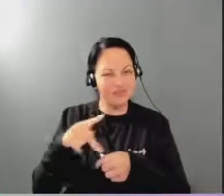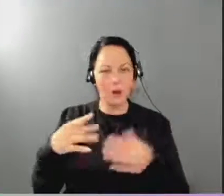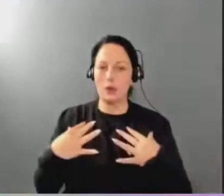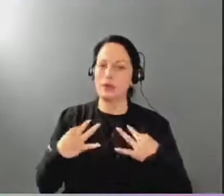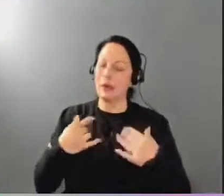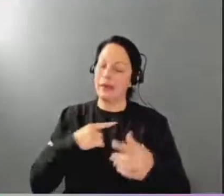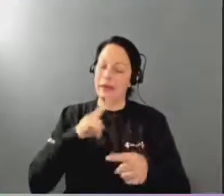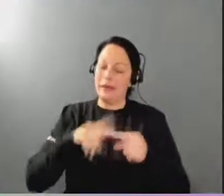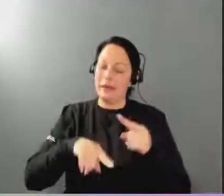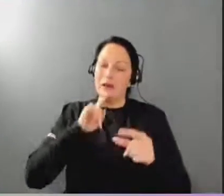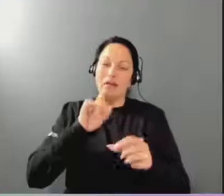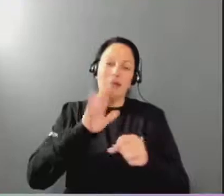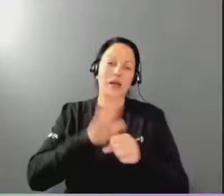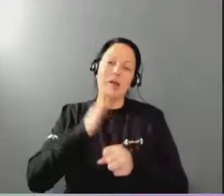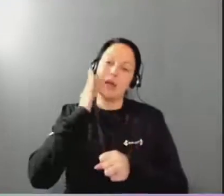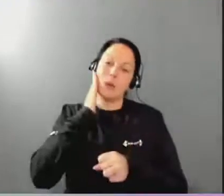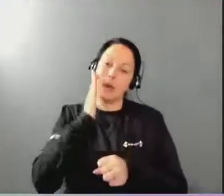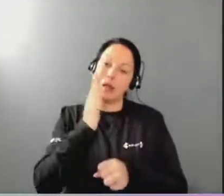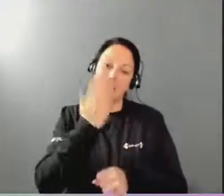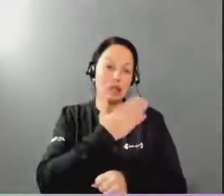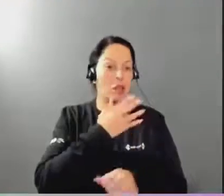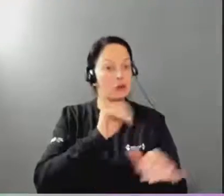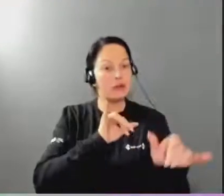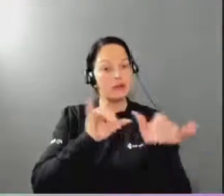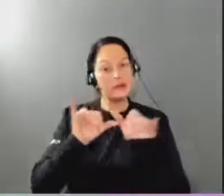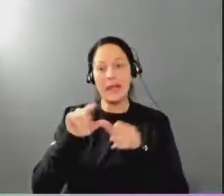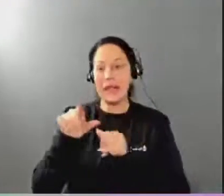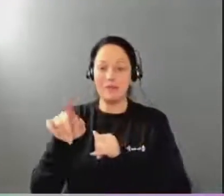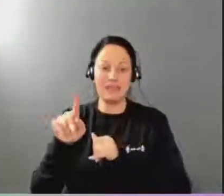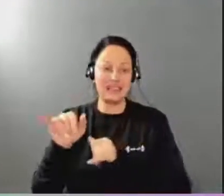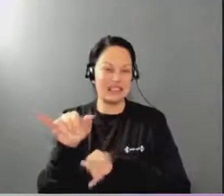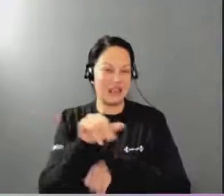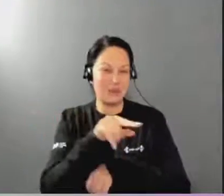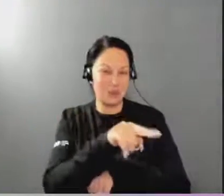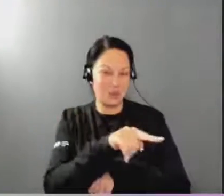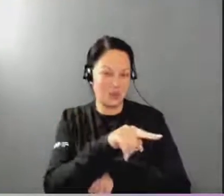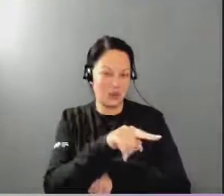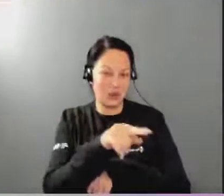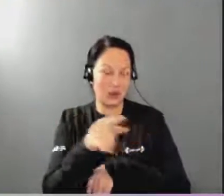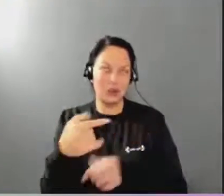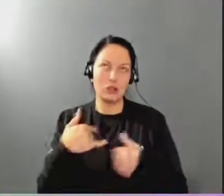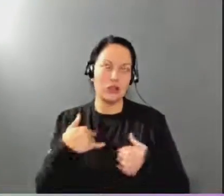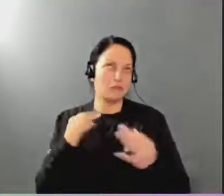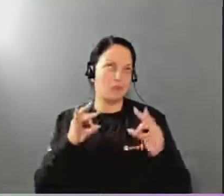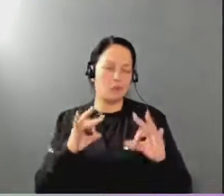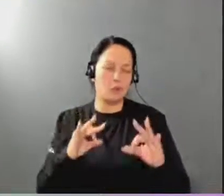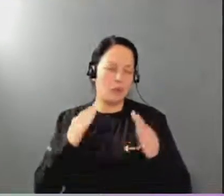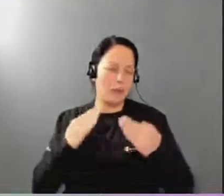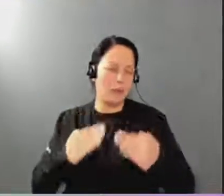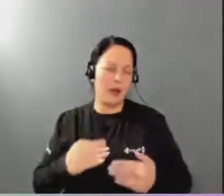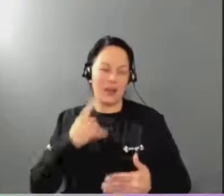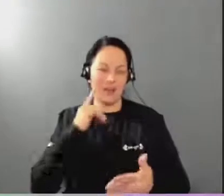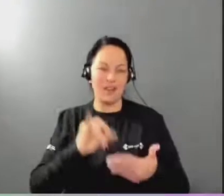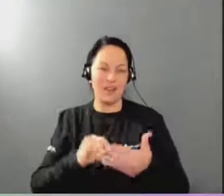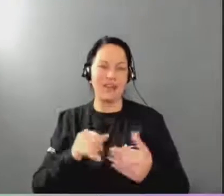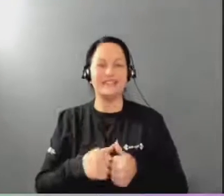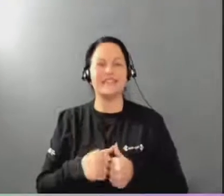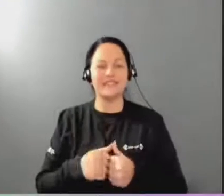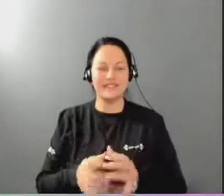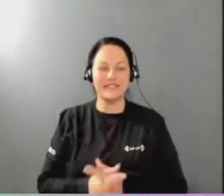that out you will be in the running for getting one of those purple shirts. I cannot promise anyone that it will look as good on you as it looks on him here he's just